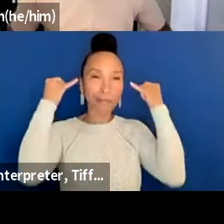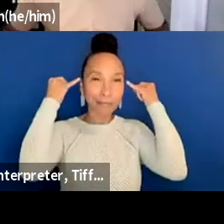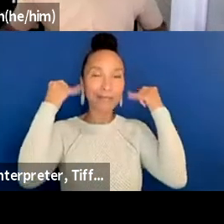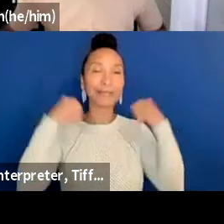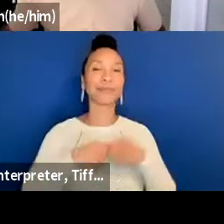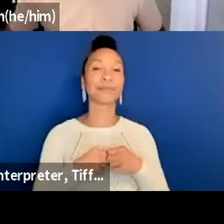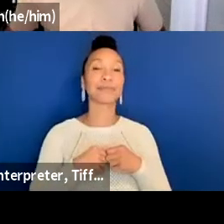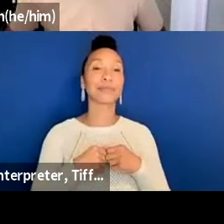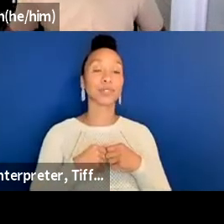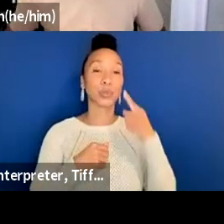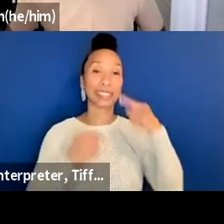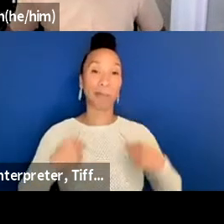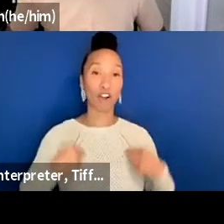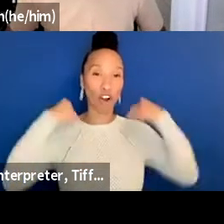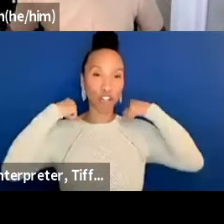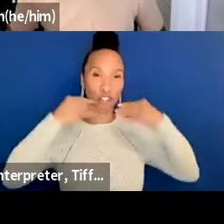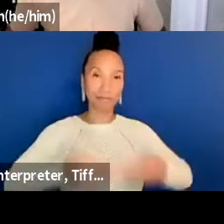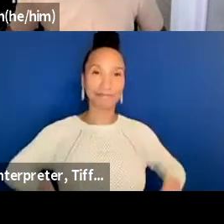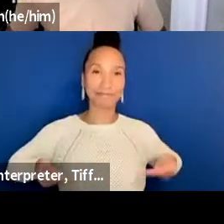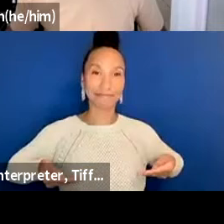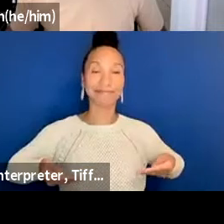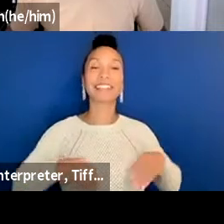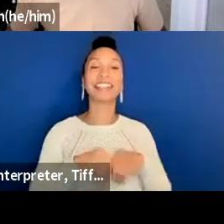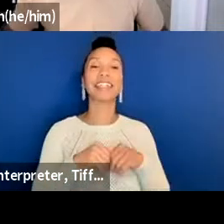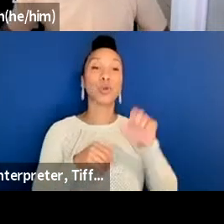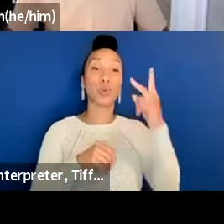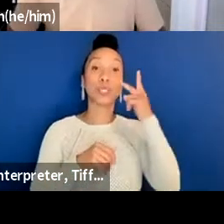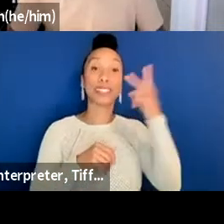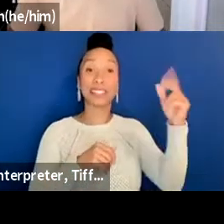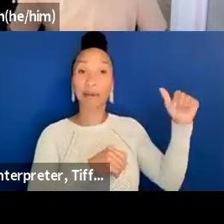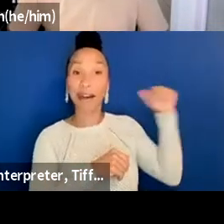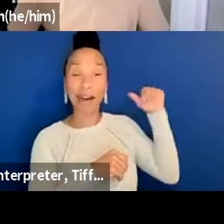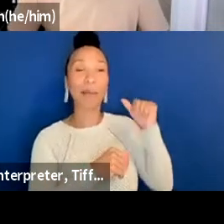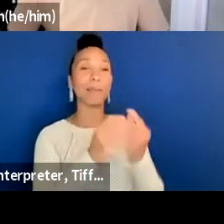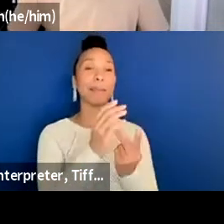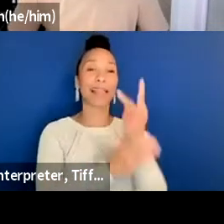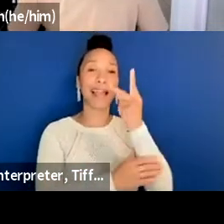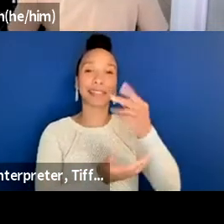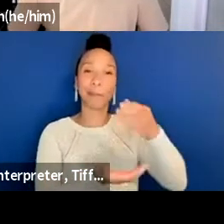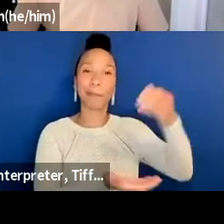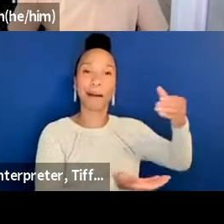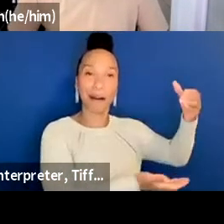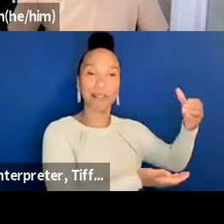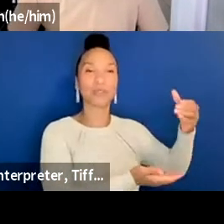Kirya Traber (she/her): I am the curator in residence with high arts and high arts is a leading cultural hub within the urban arts movement.